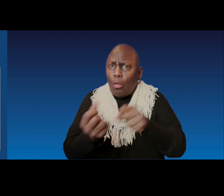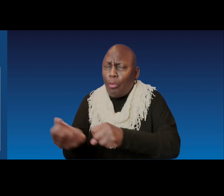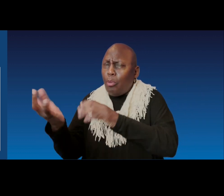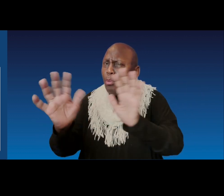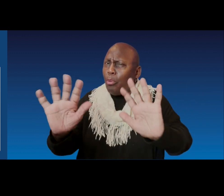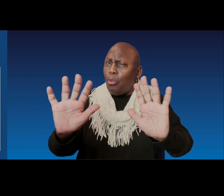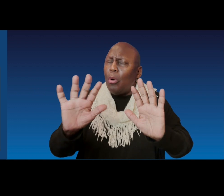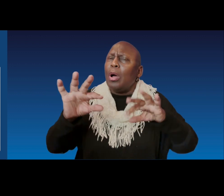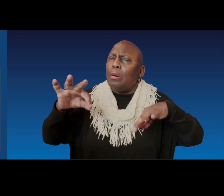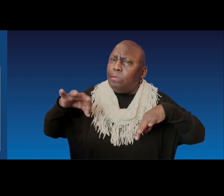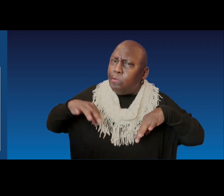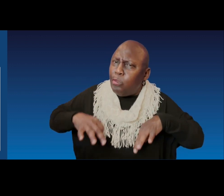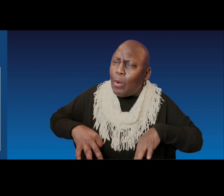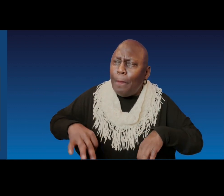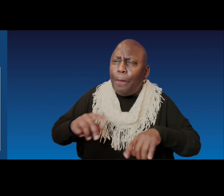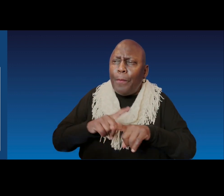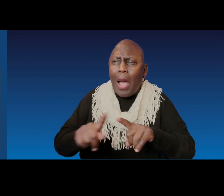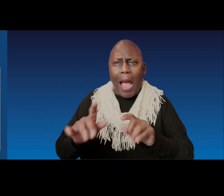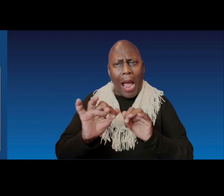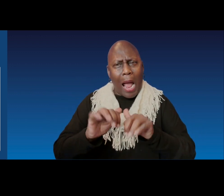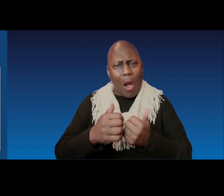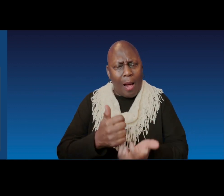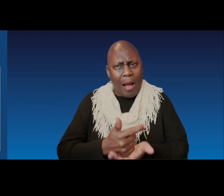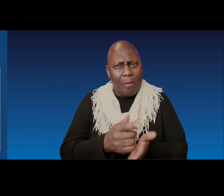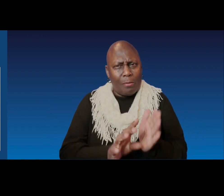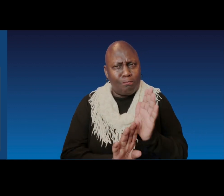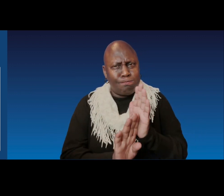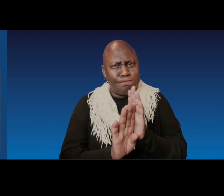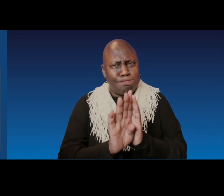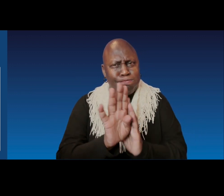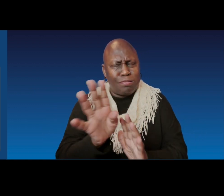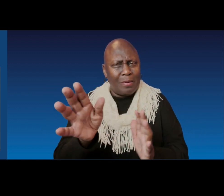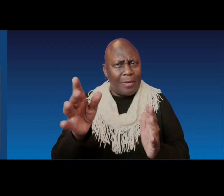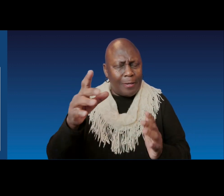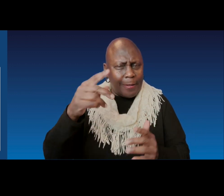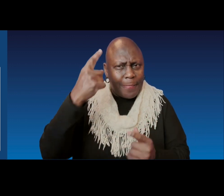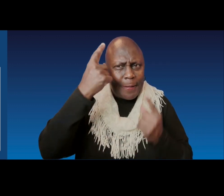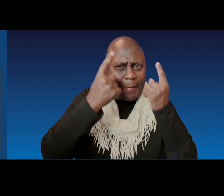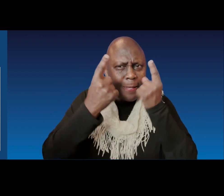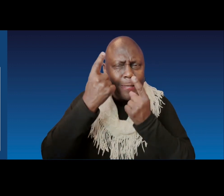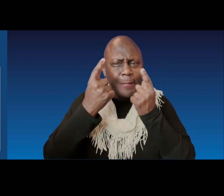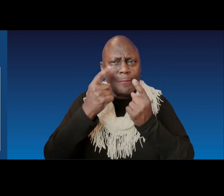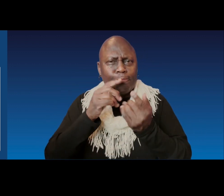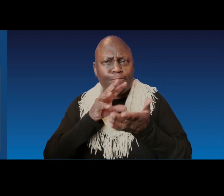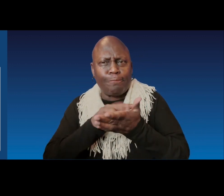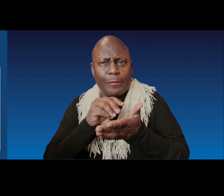Both are beneficial so you don't have to get rid of either. Both are beneficial.